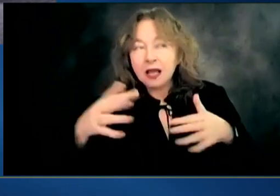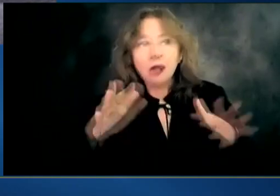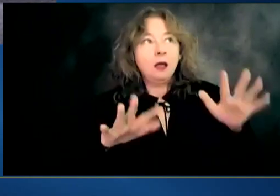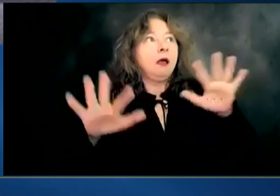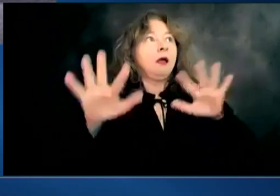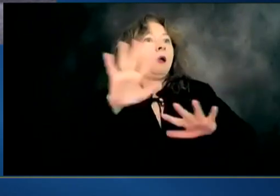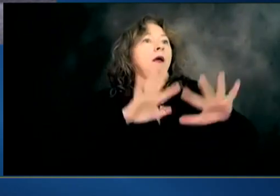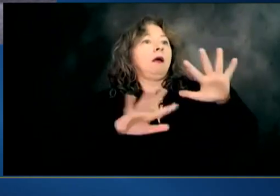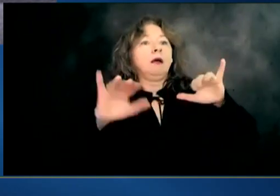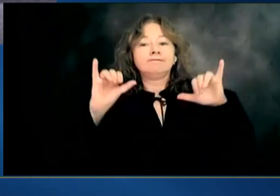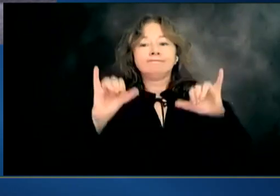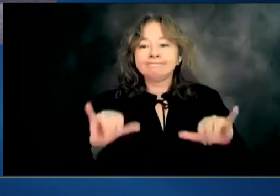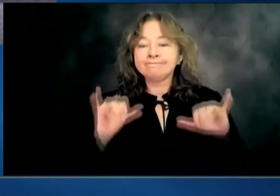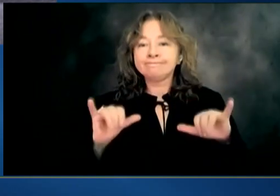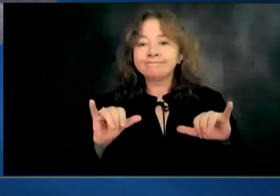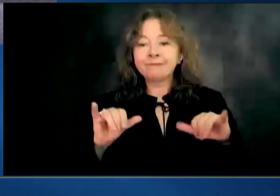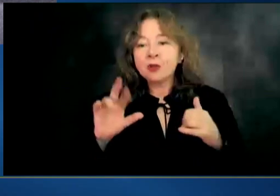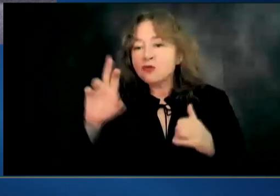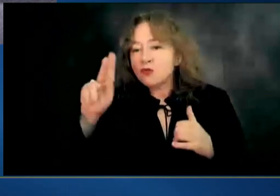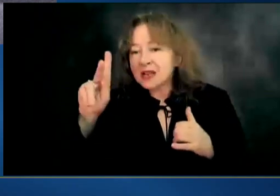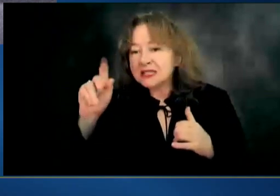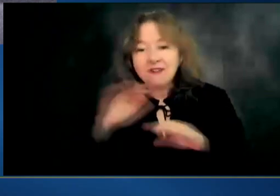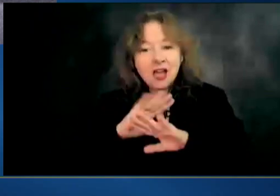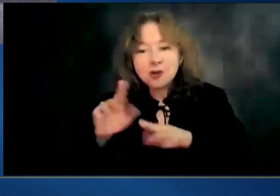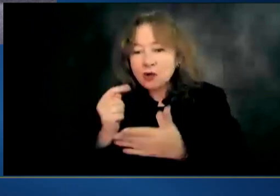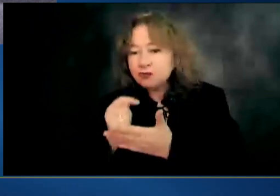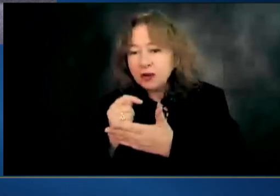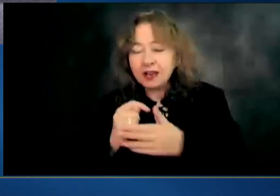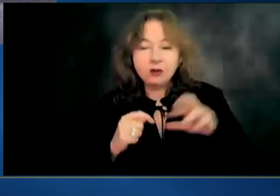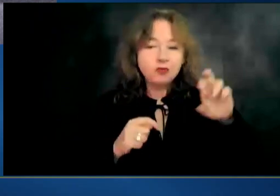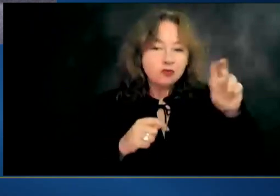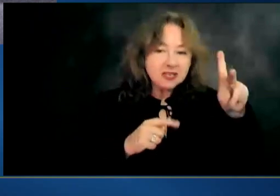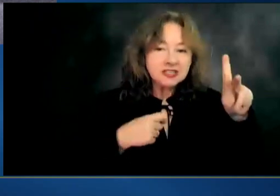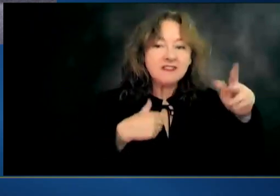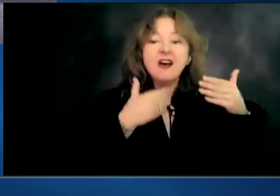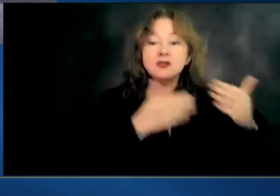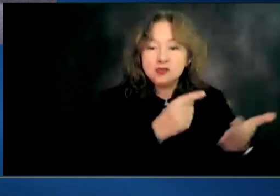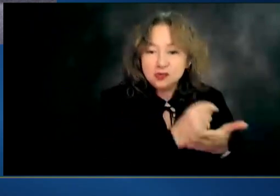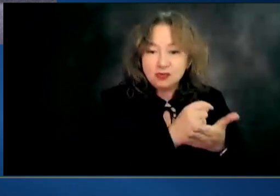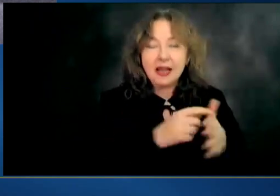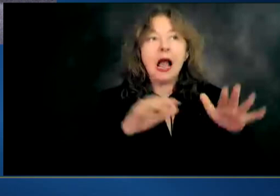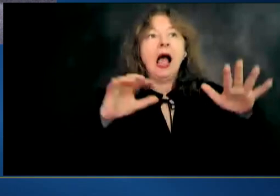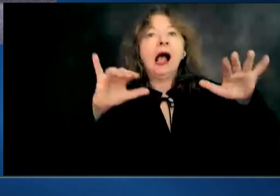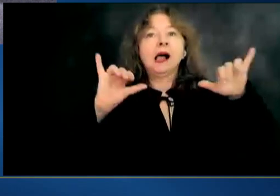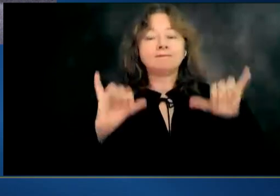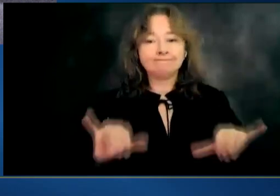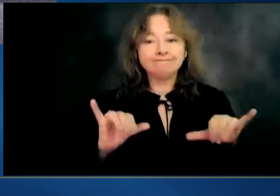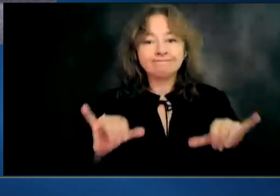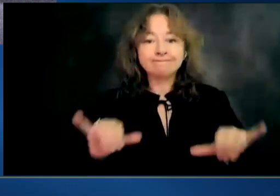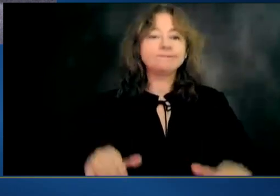not treating sickle cell disease, just like there are risks to some of the therapies that exist. So,